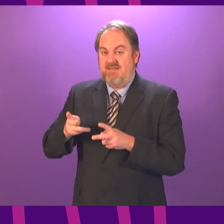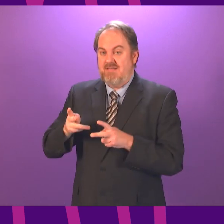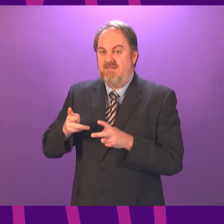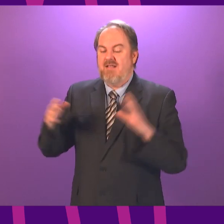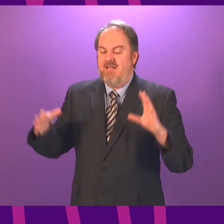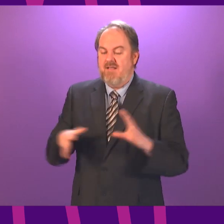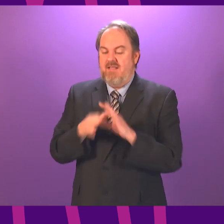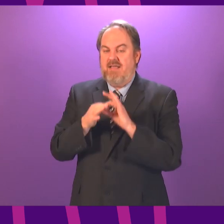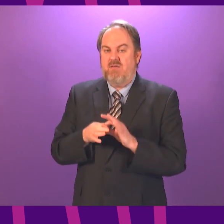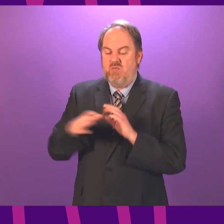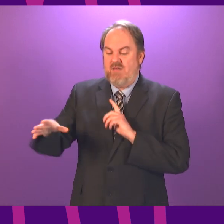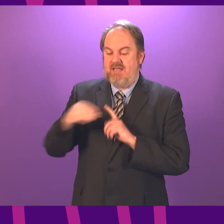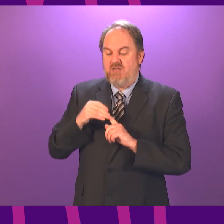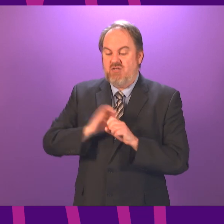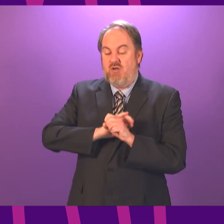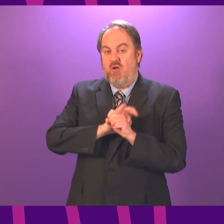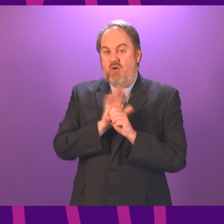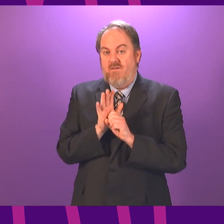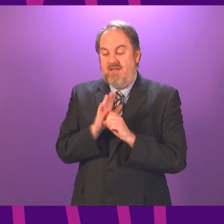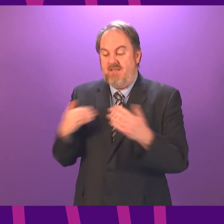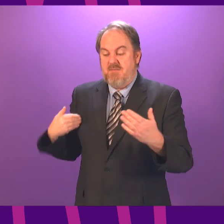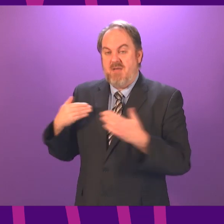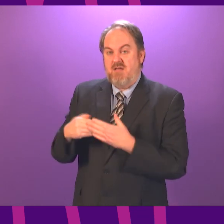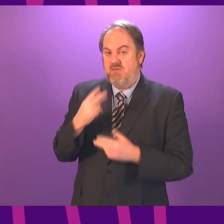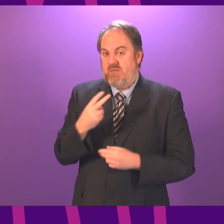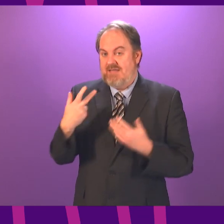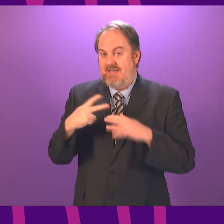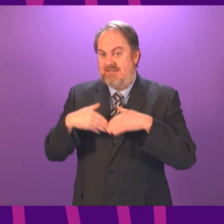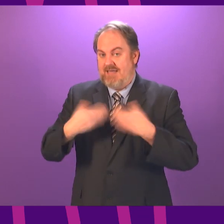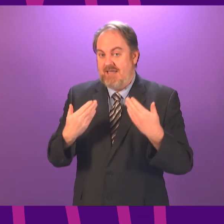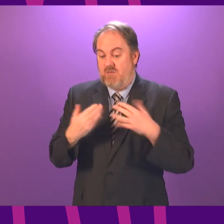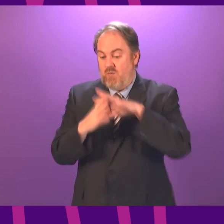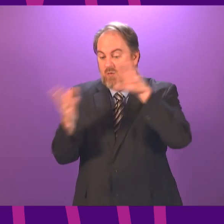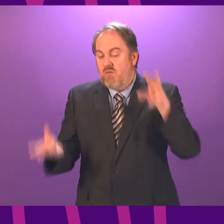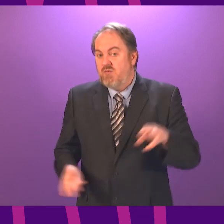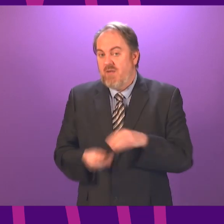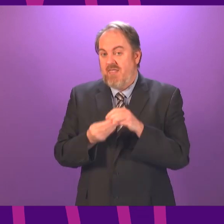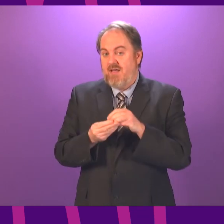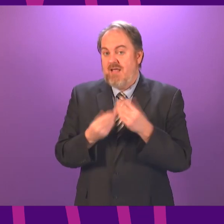previous 28 days, so the total number of people who have died, under that daily measurement,